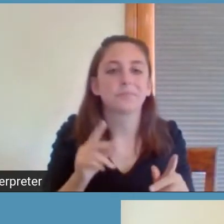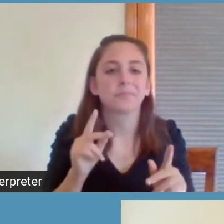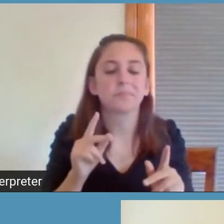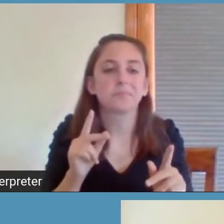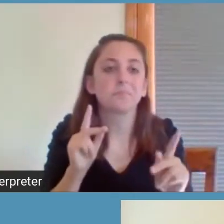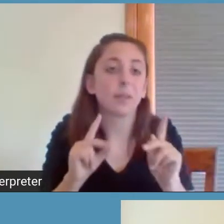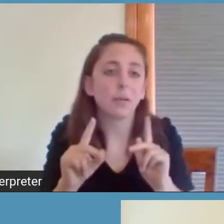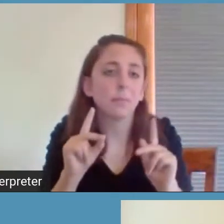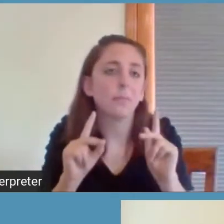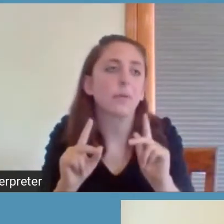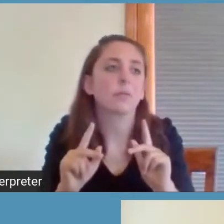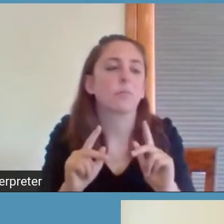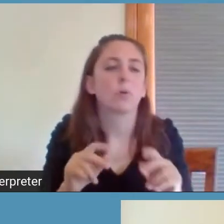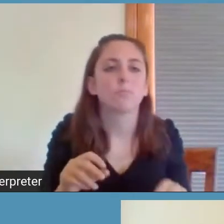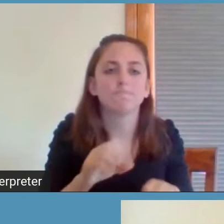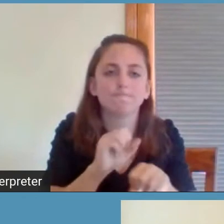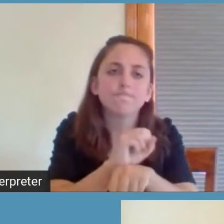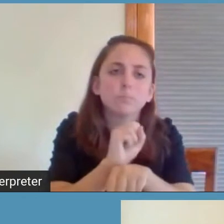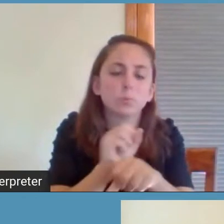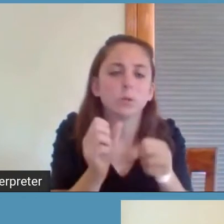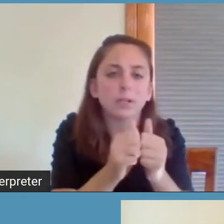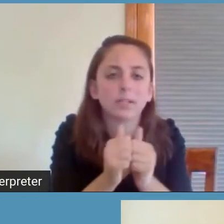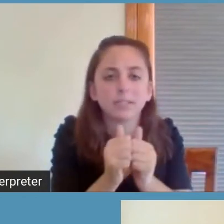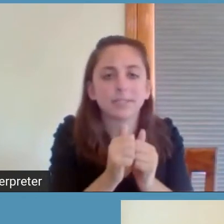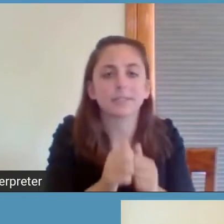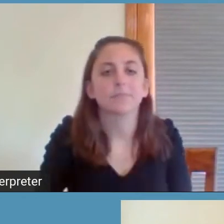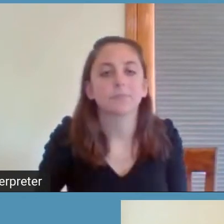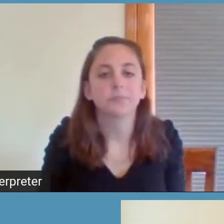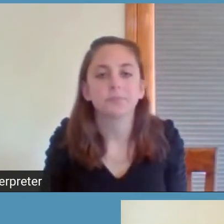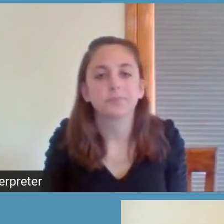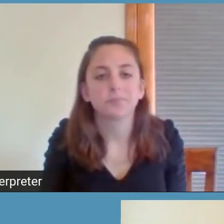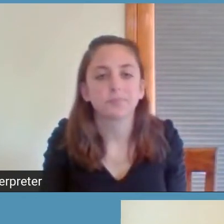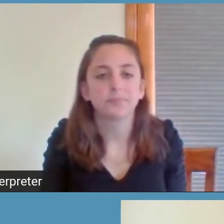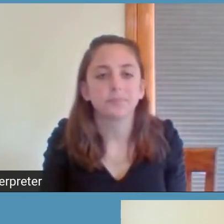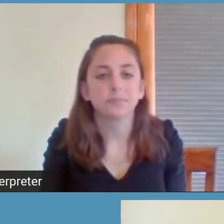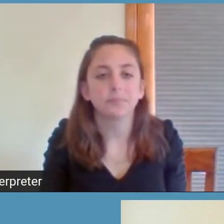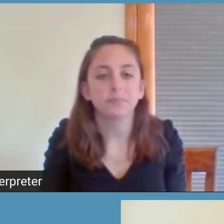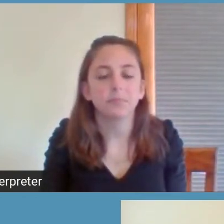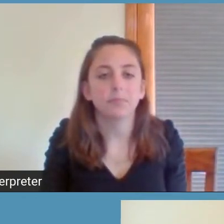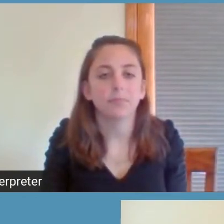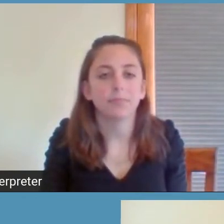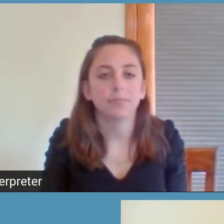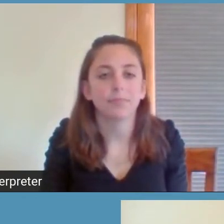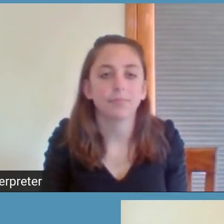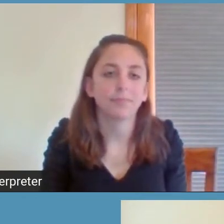to do the you know place where it was supposed to go um so that was uh you know you had to